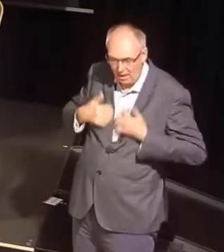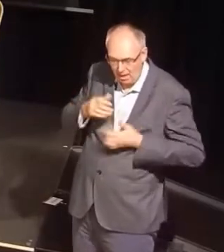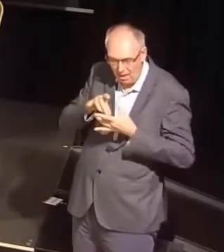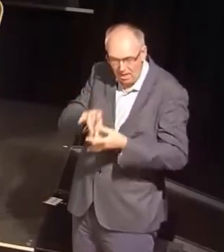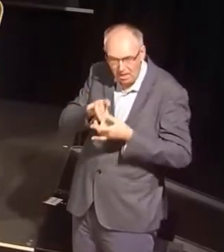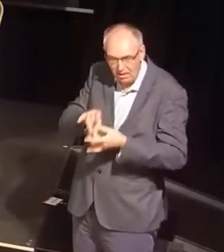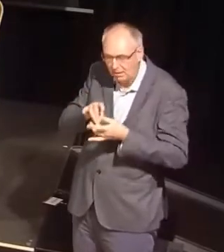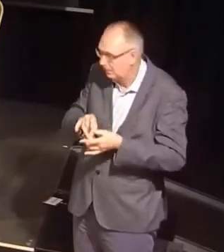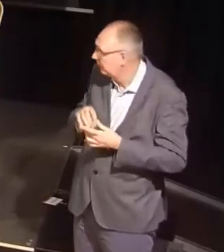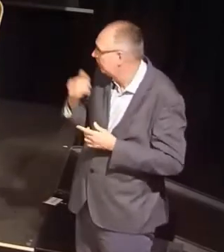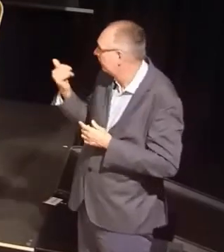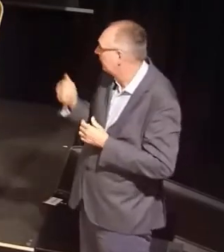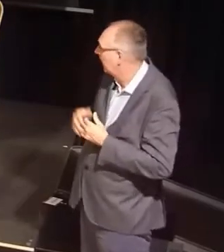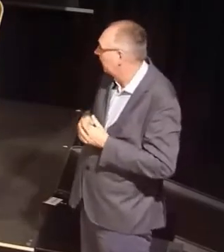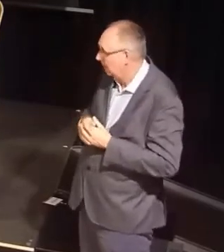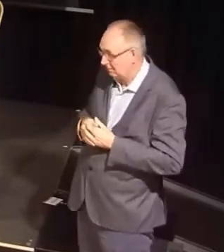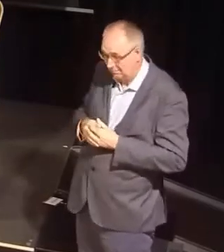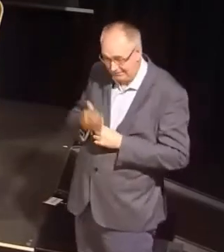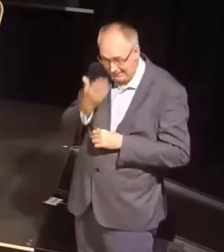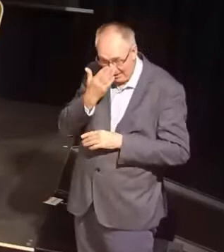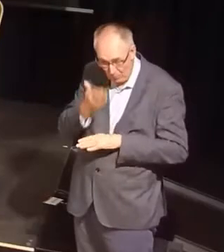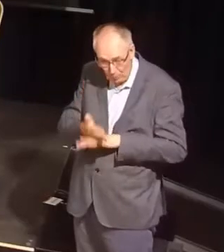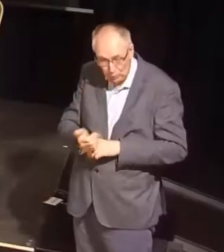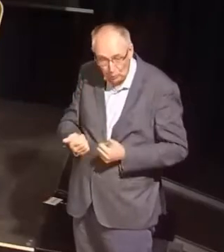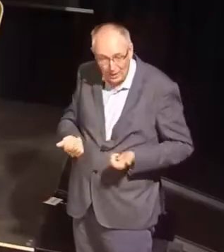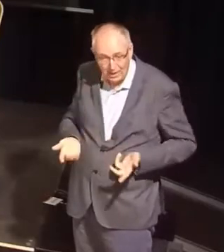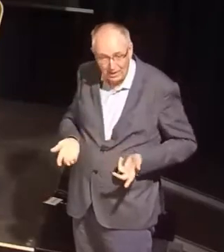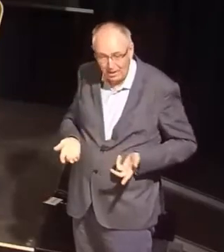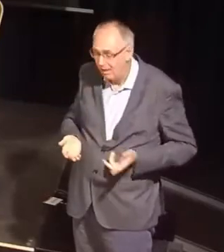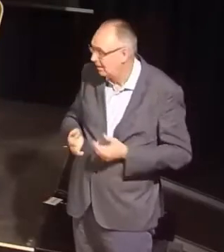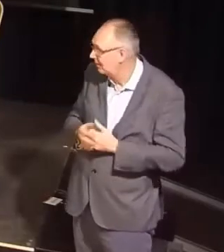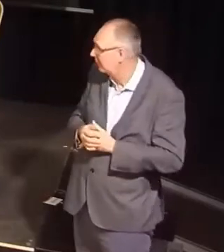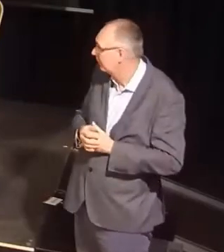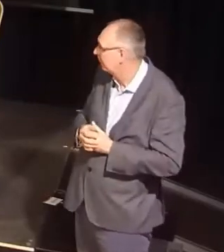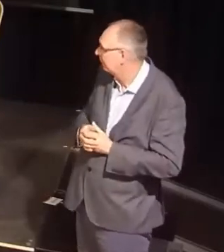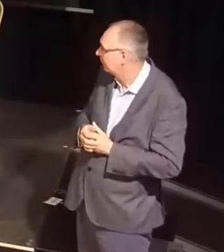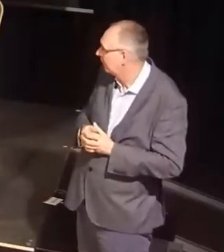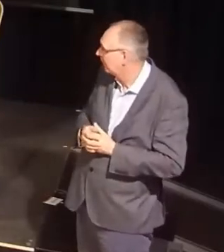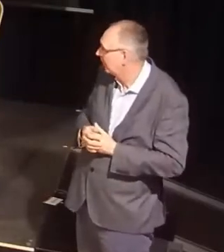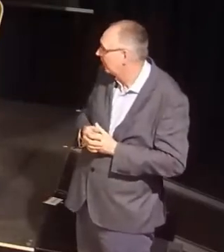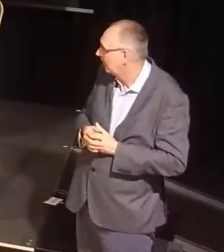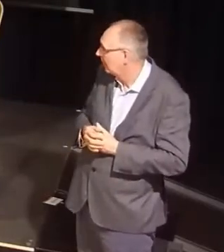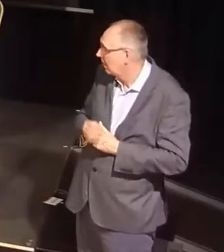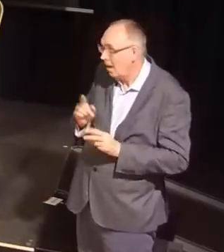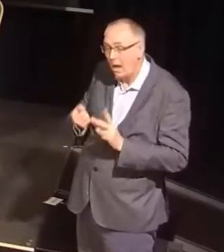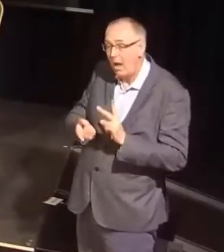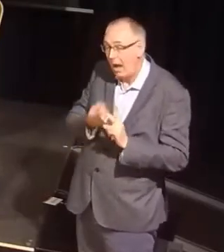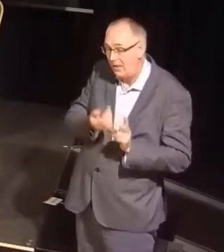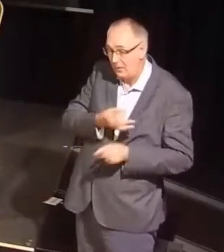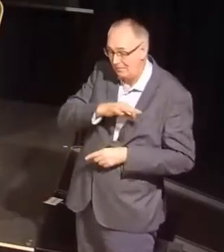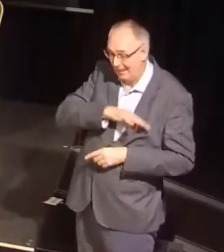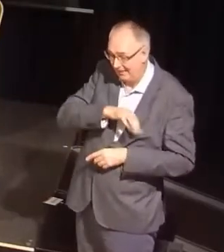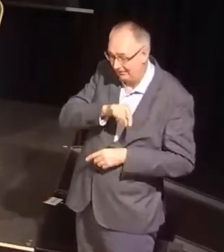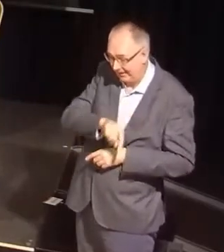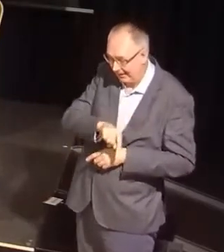And it just works for these kind of purposes. The other benefit of it, is that it accepts multiple inputs methods,